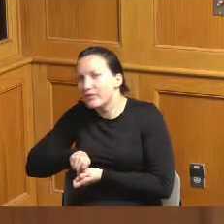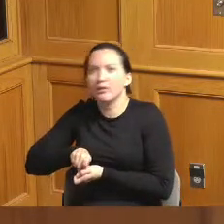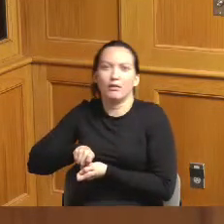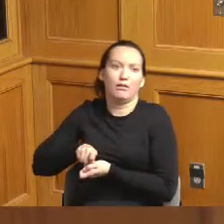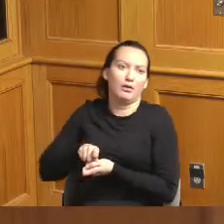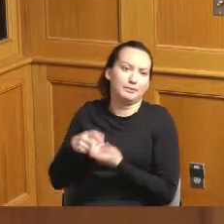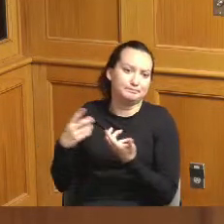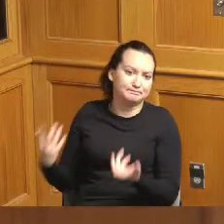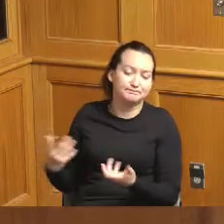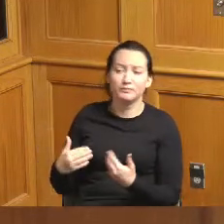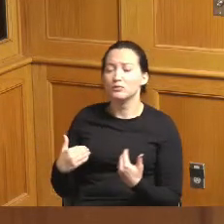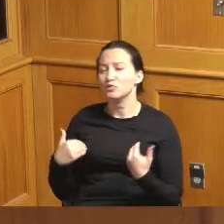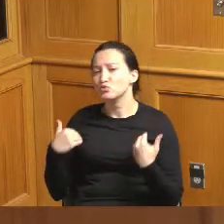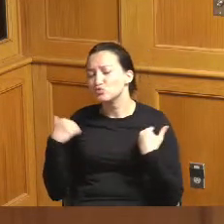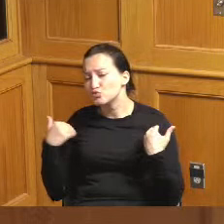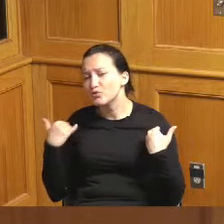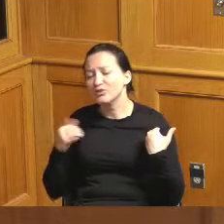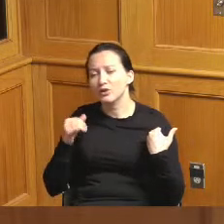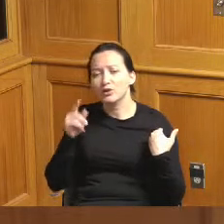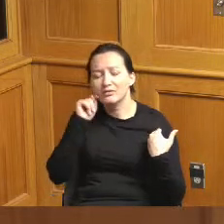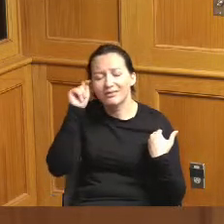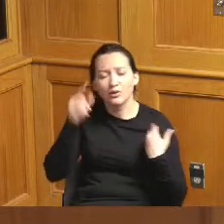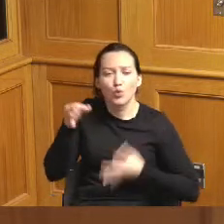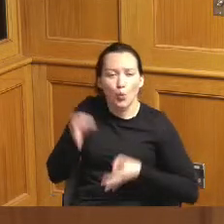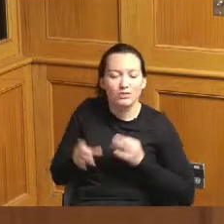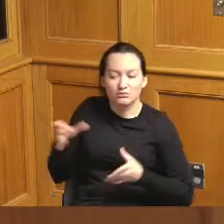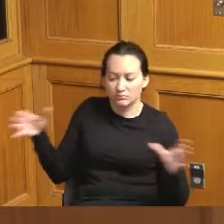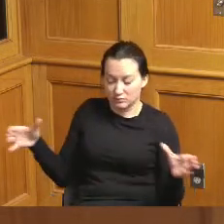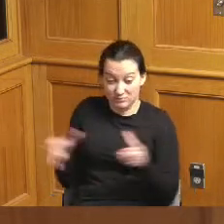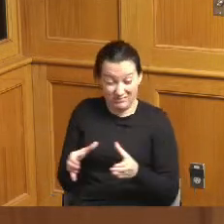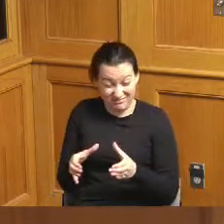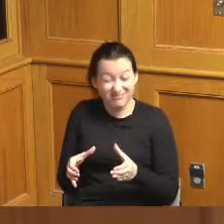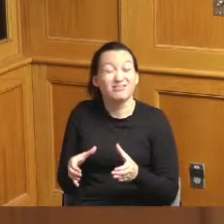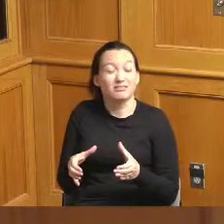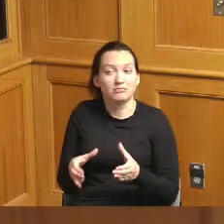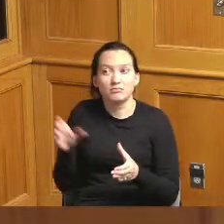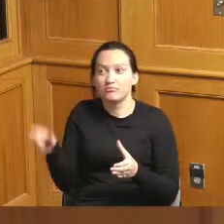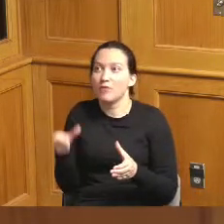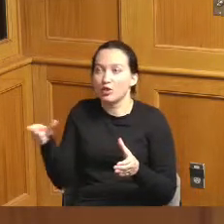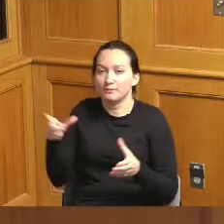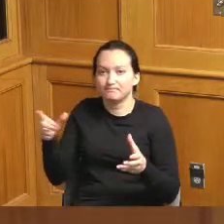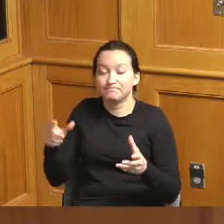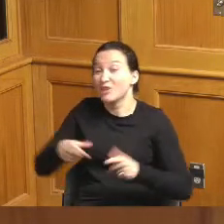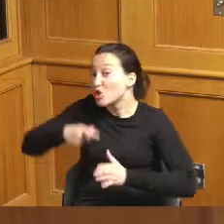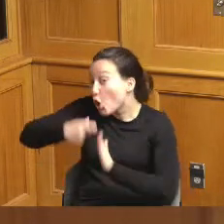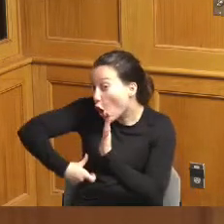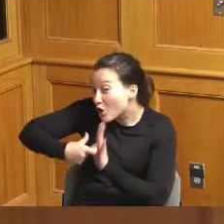of of Juvenile Court and consolidating in in other locations the cost associated with that